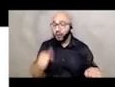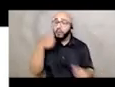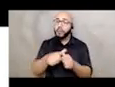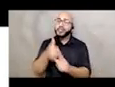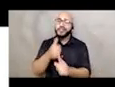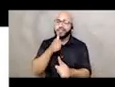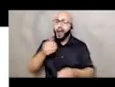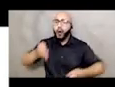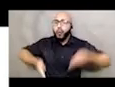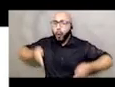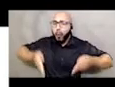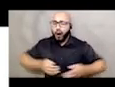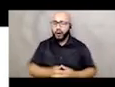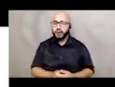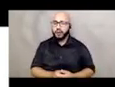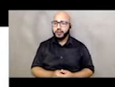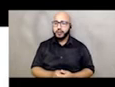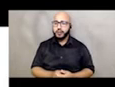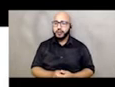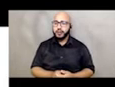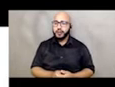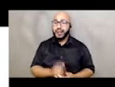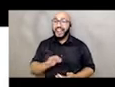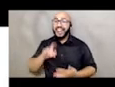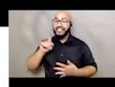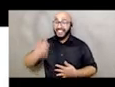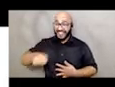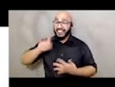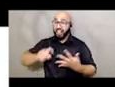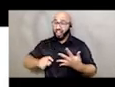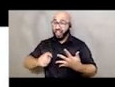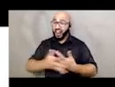Holding back about what you need will create resentment toward your coworkers and employers.